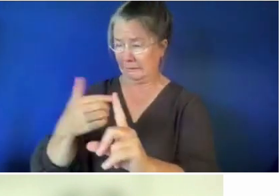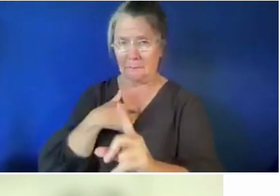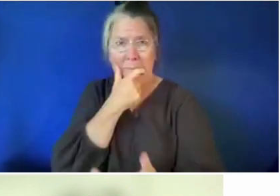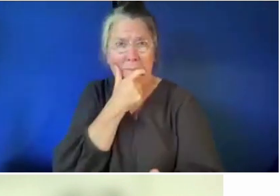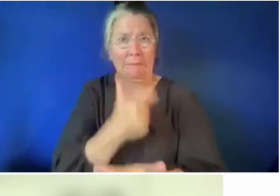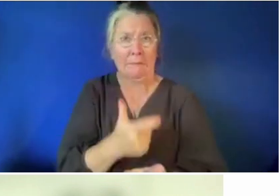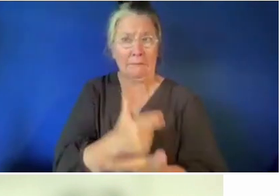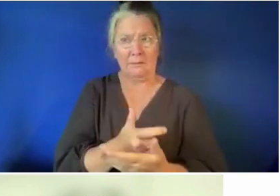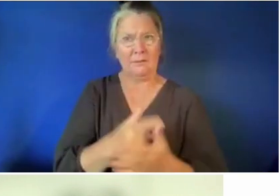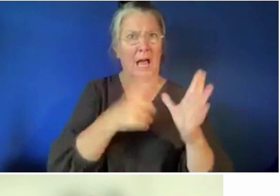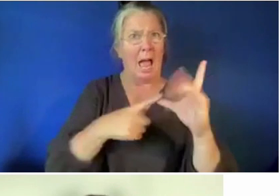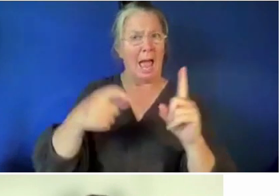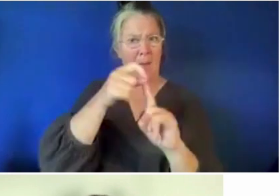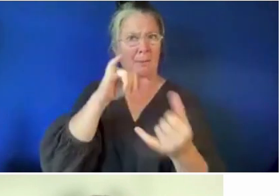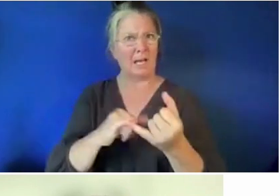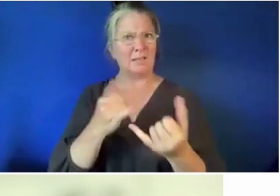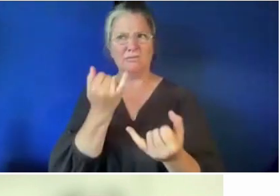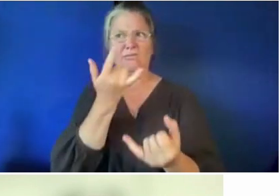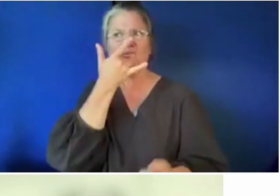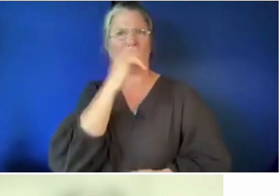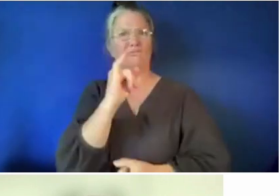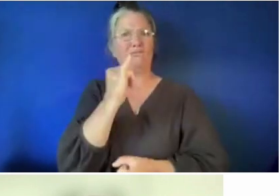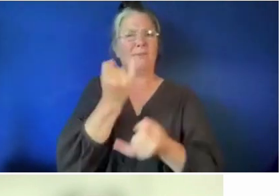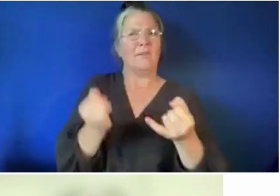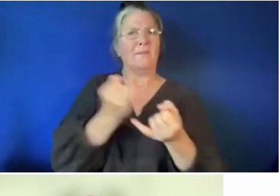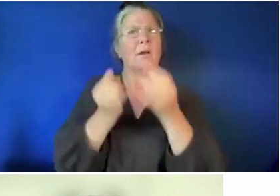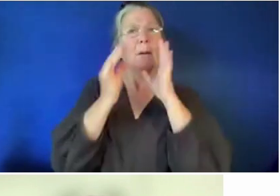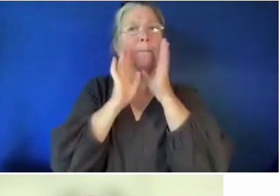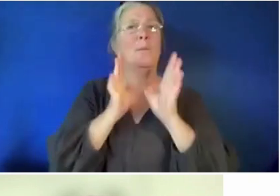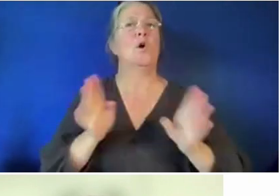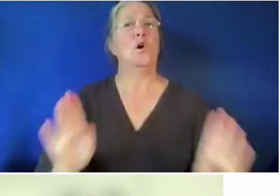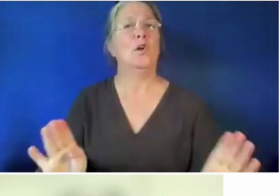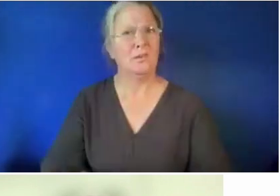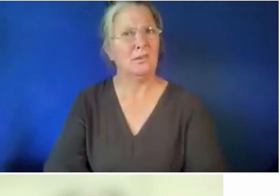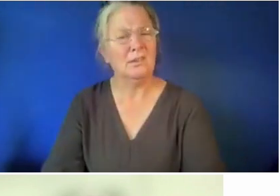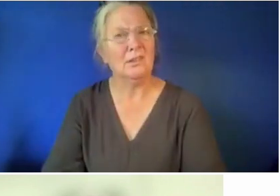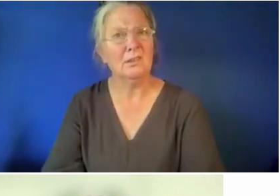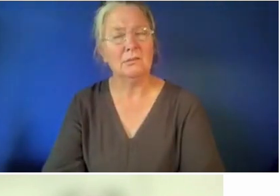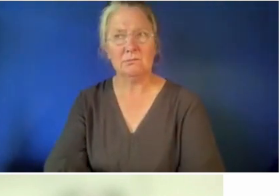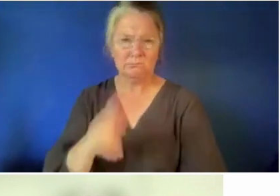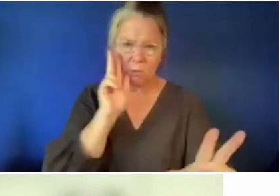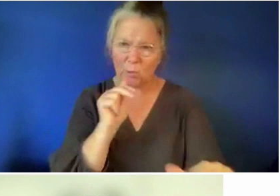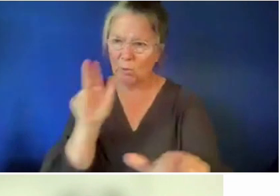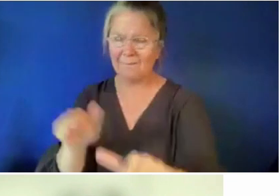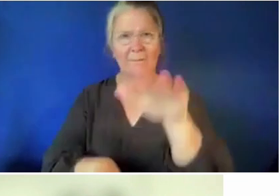in terms of the service for the whole of Australia. And I would say,